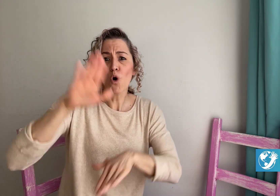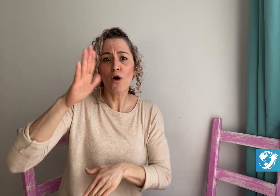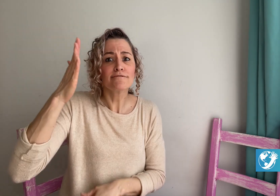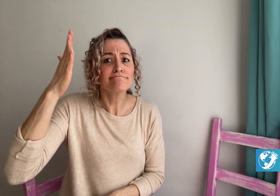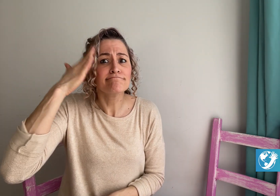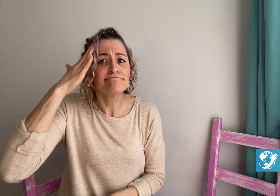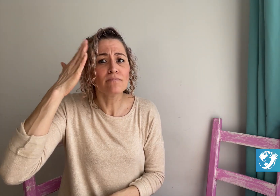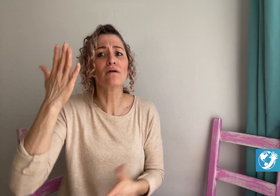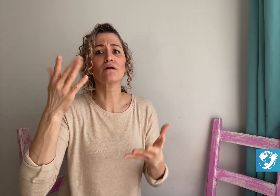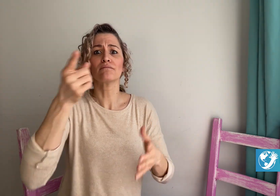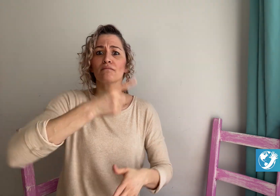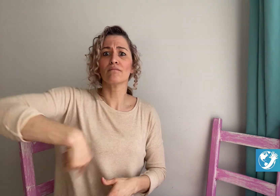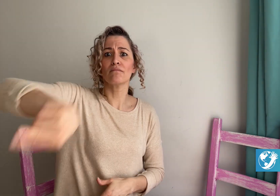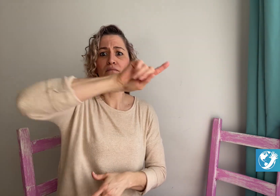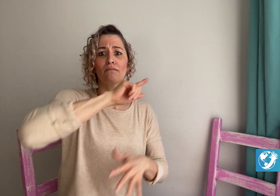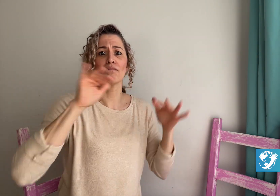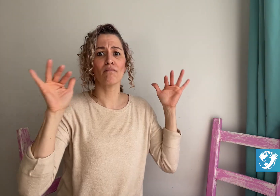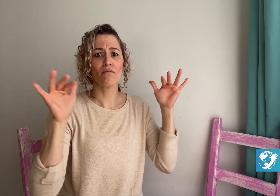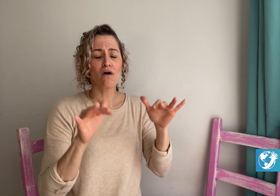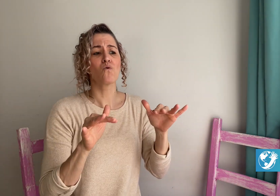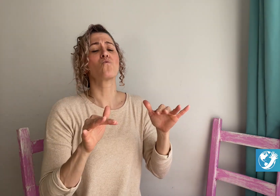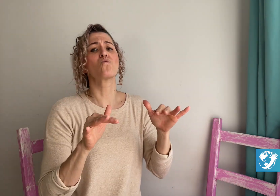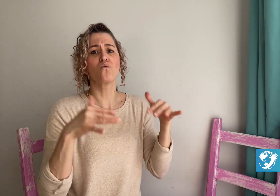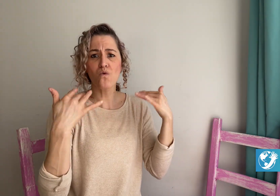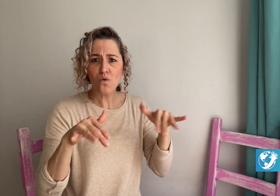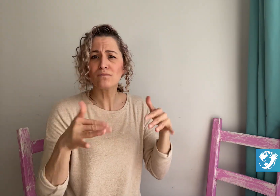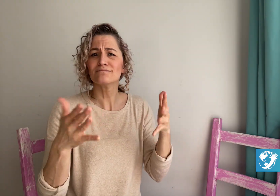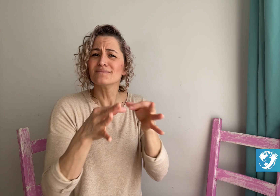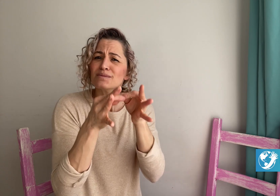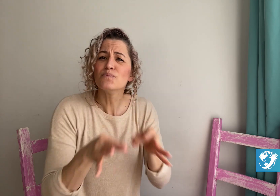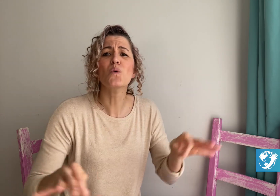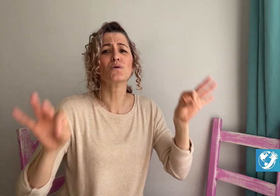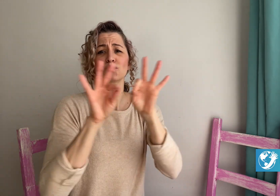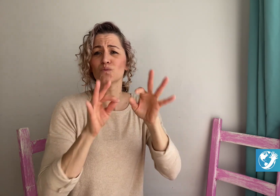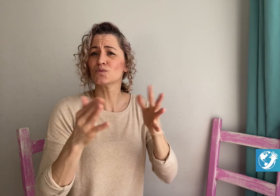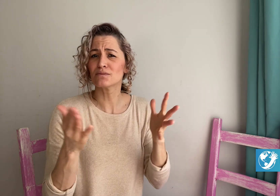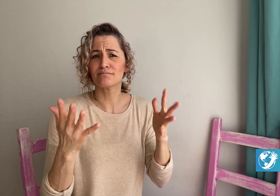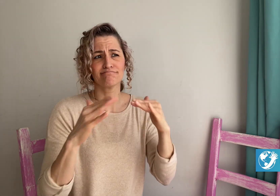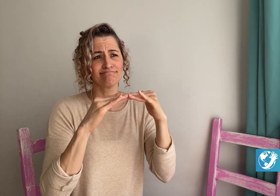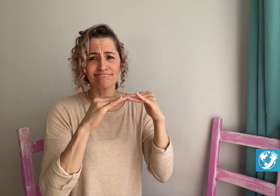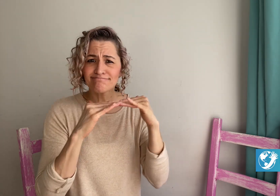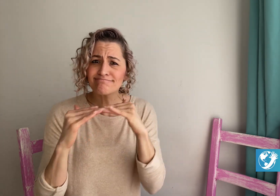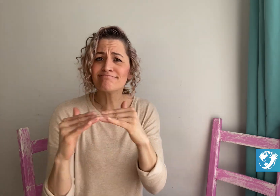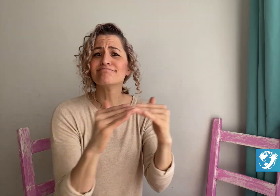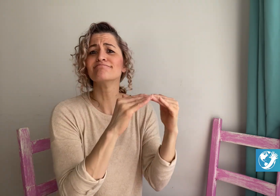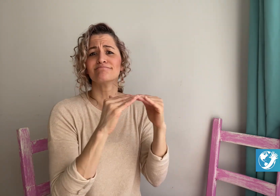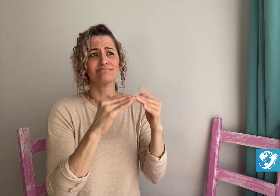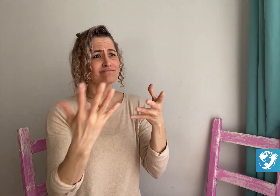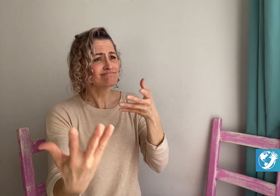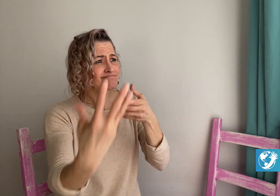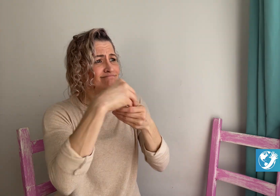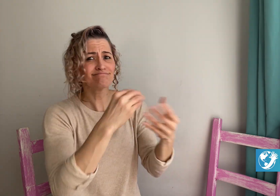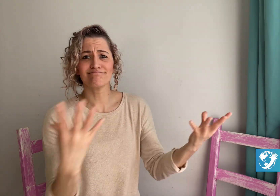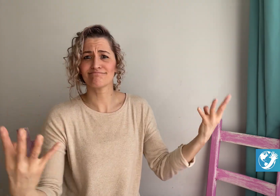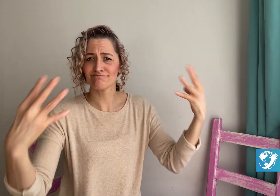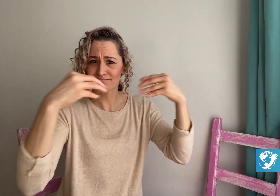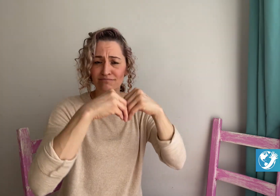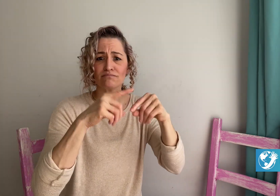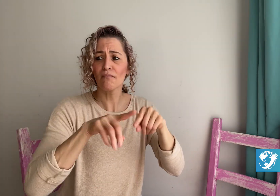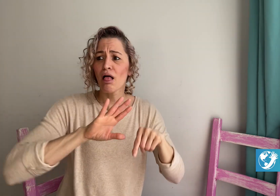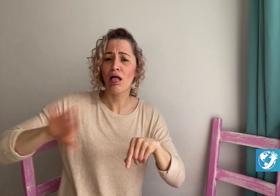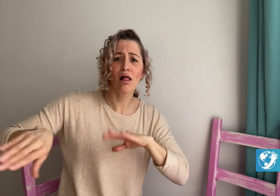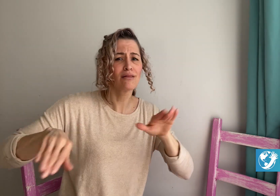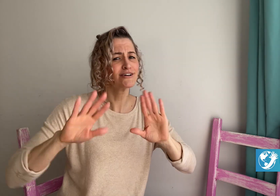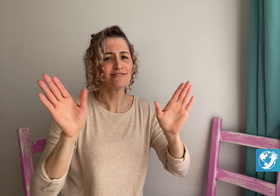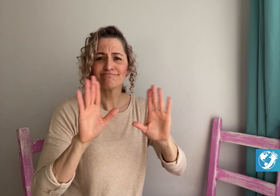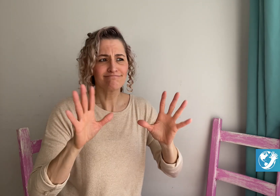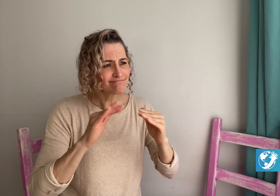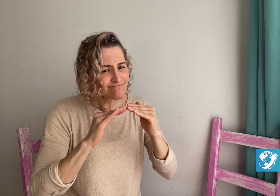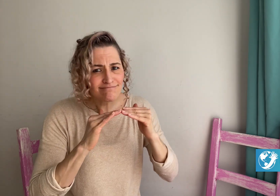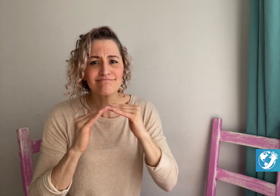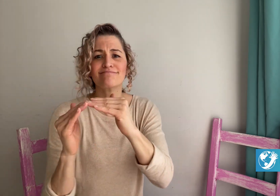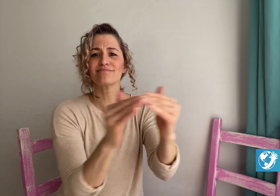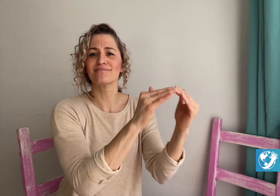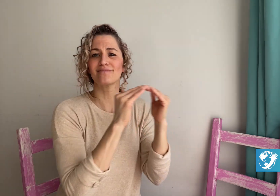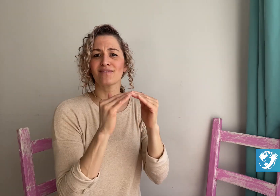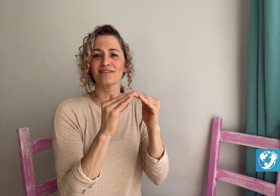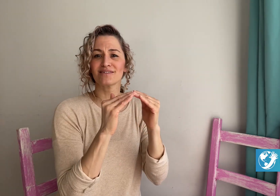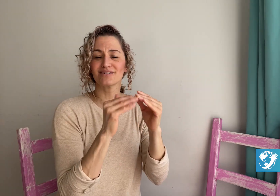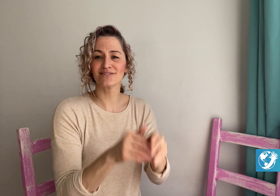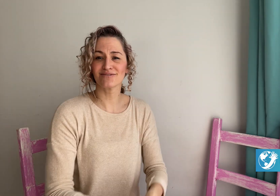to “the importance of equity and inclusion.”